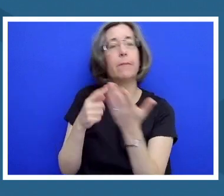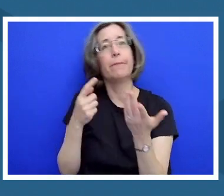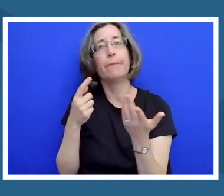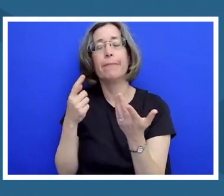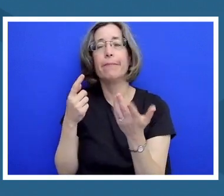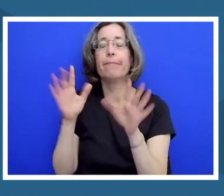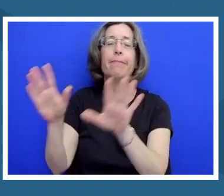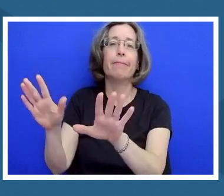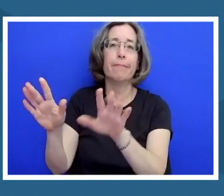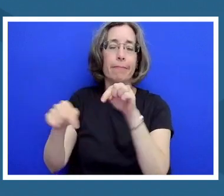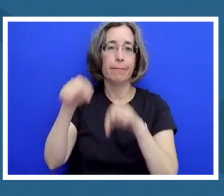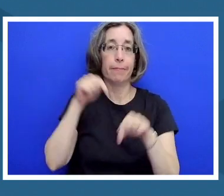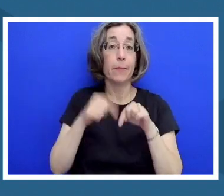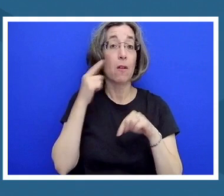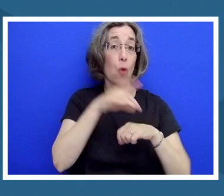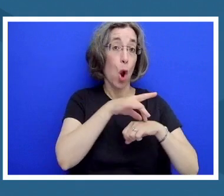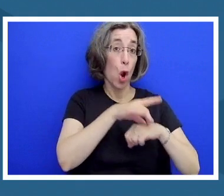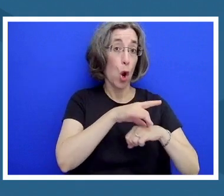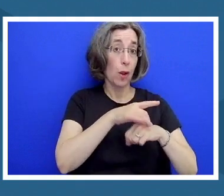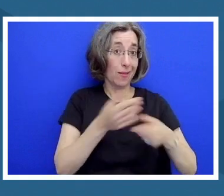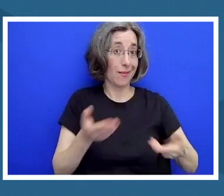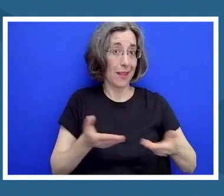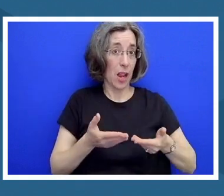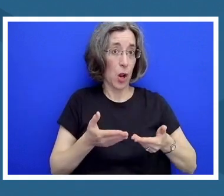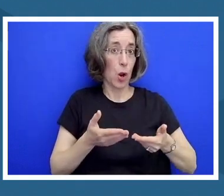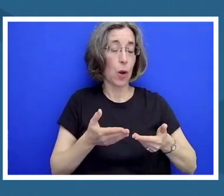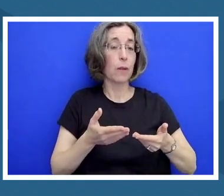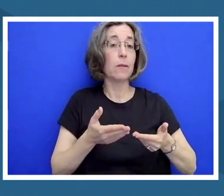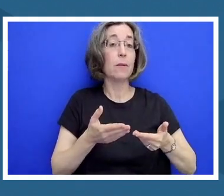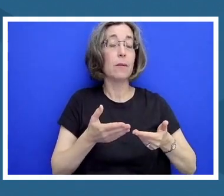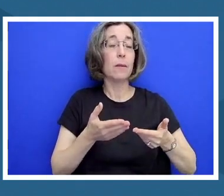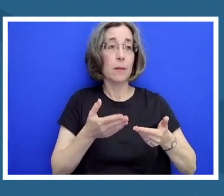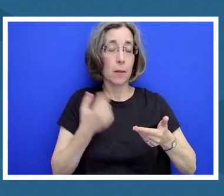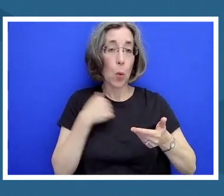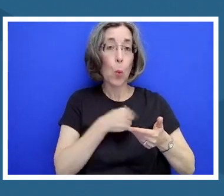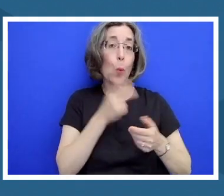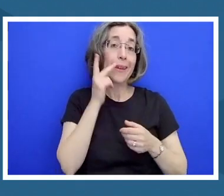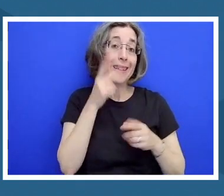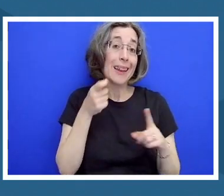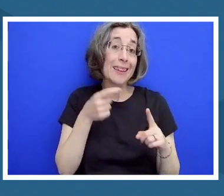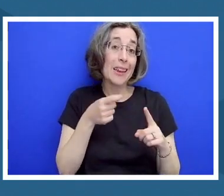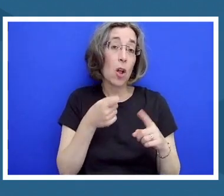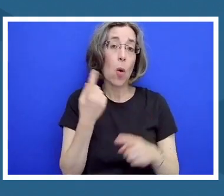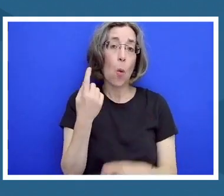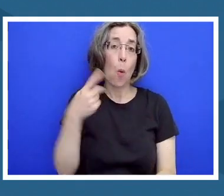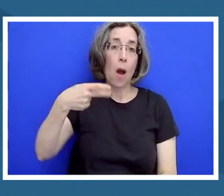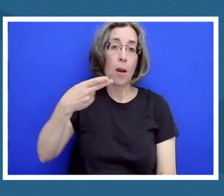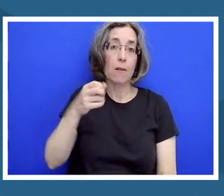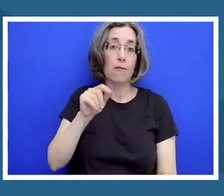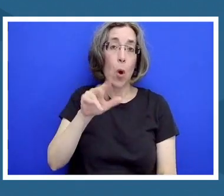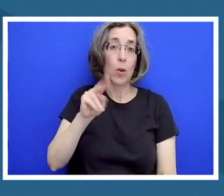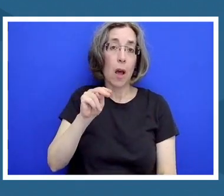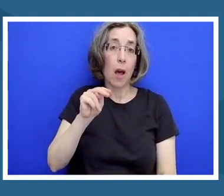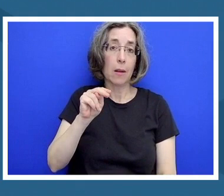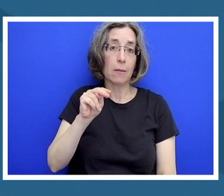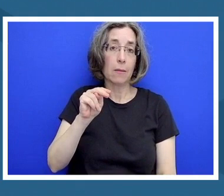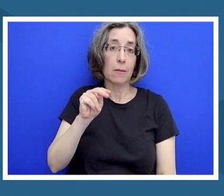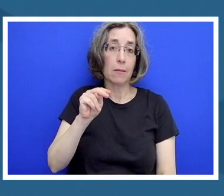the signal that you're seeing is one photon being absorbed by the